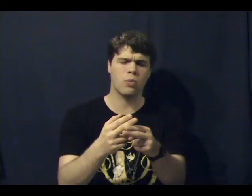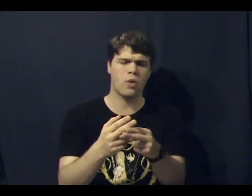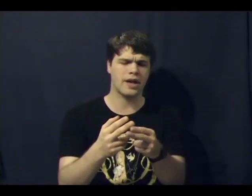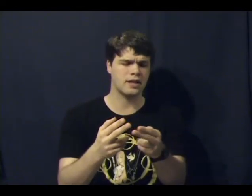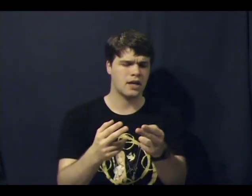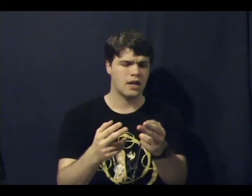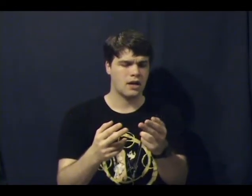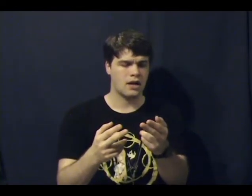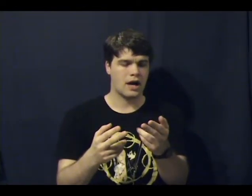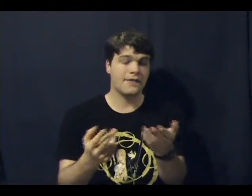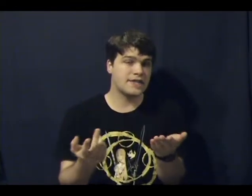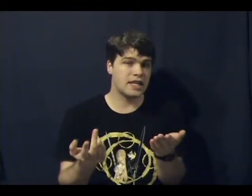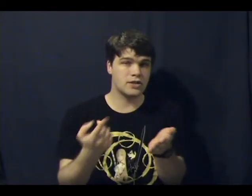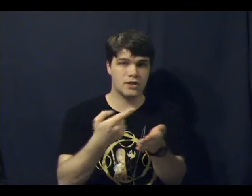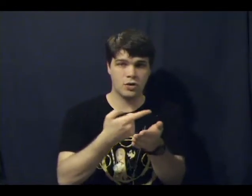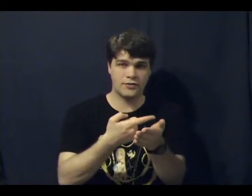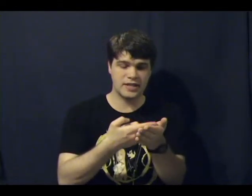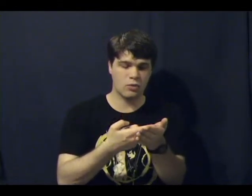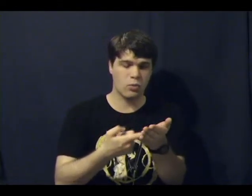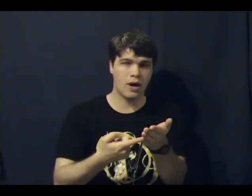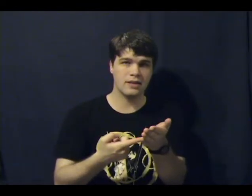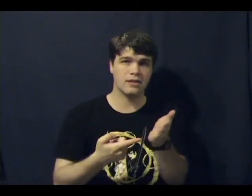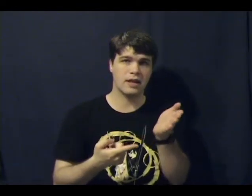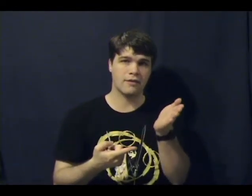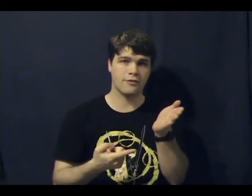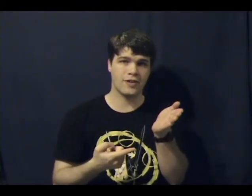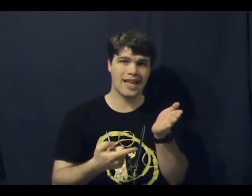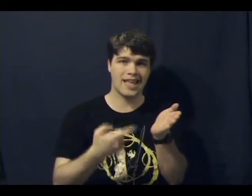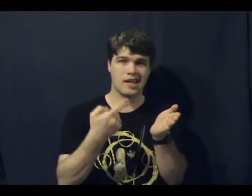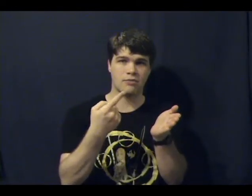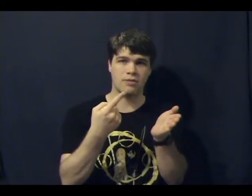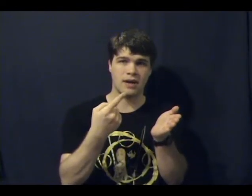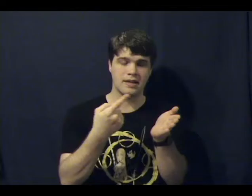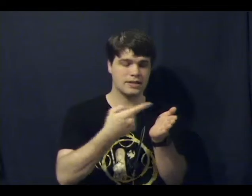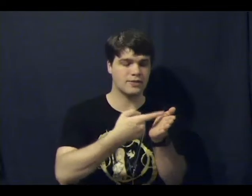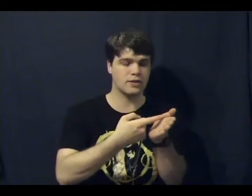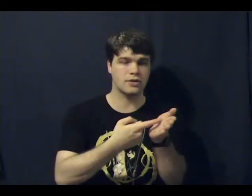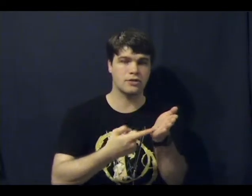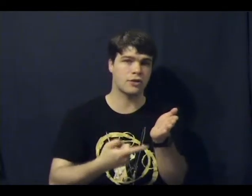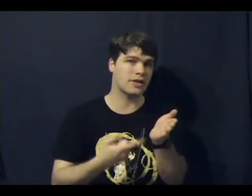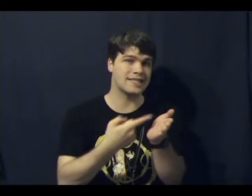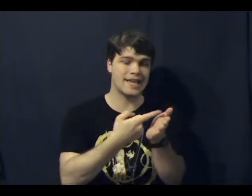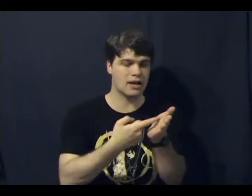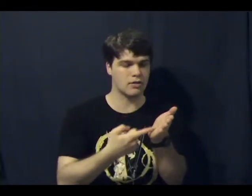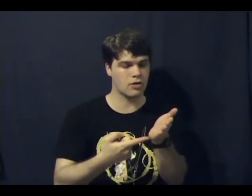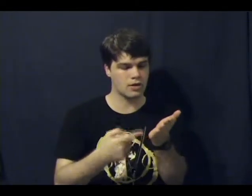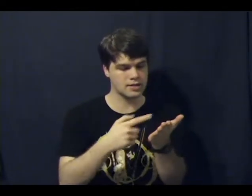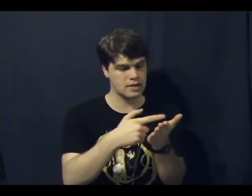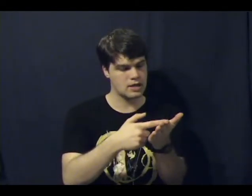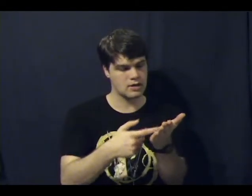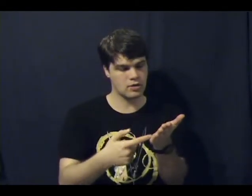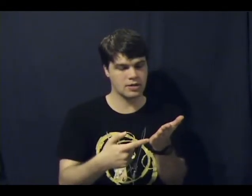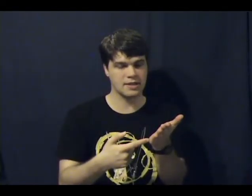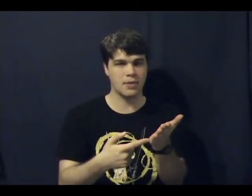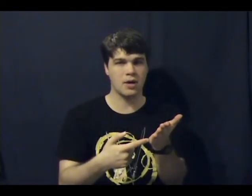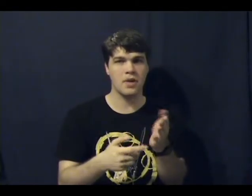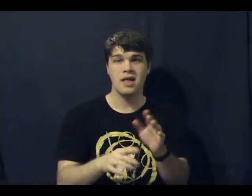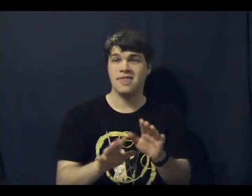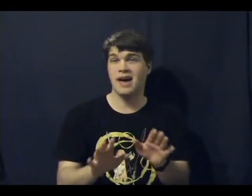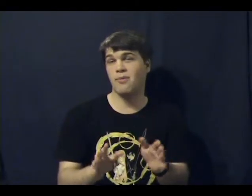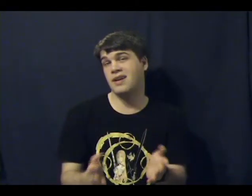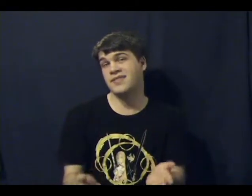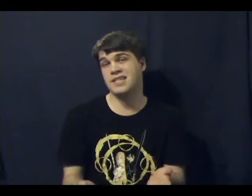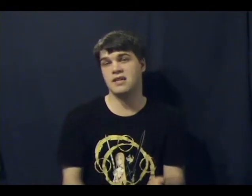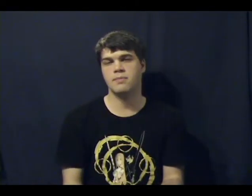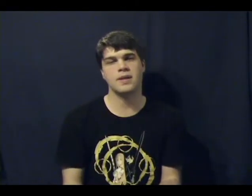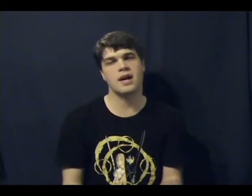I've seen two. I've seen what, like a flat hand with my index finger drawing down across the palm. That one I've seen, but